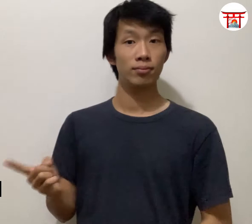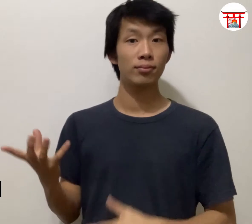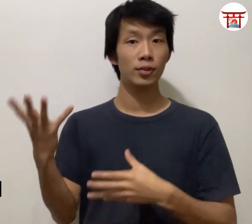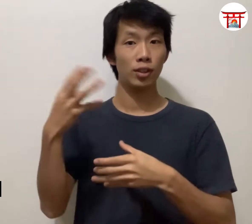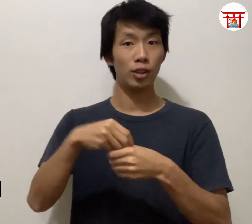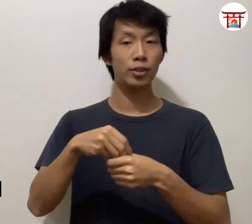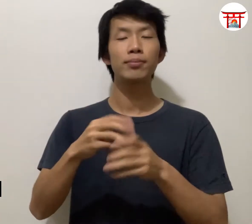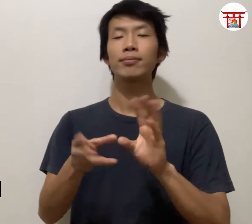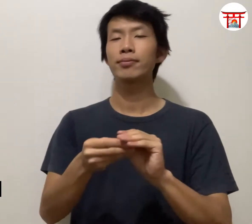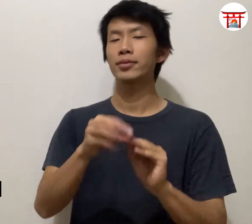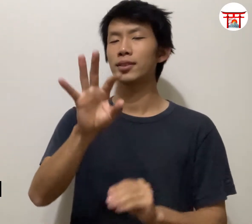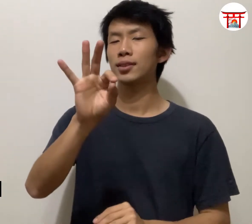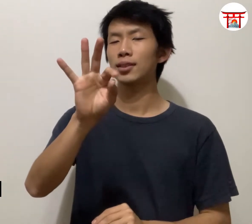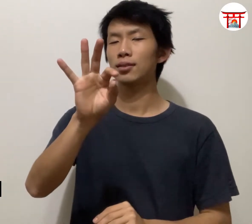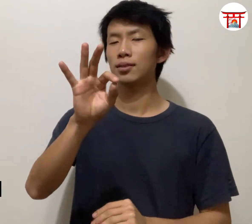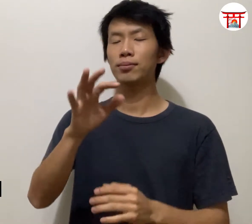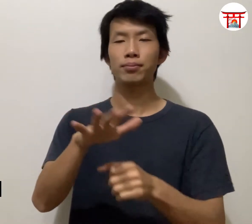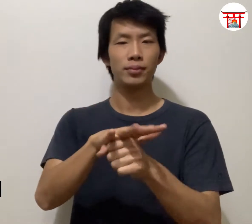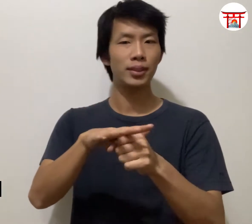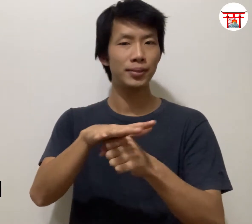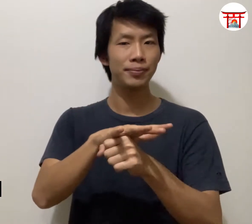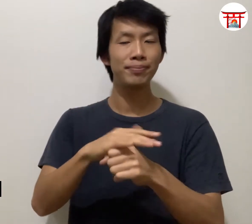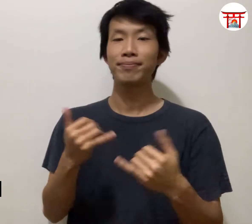There are 9 prefectures included.